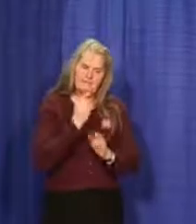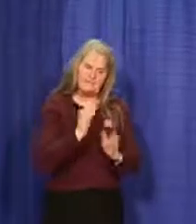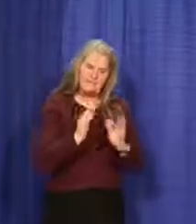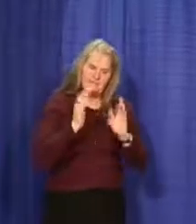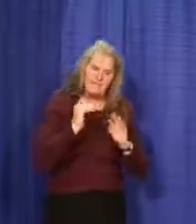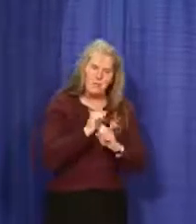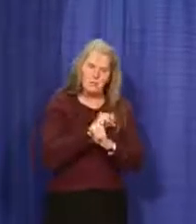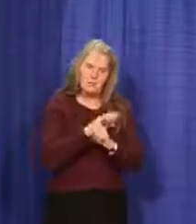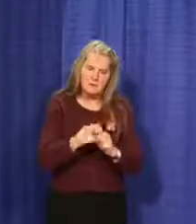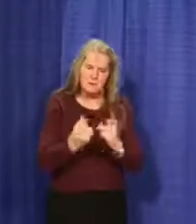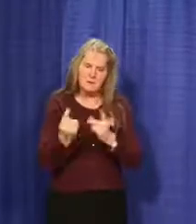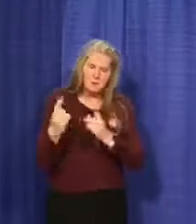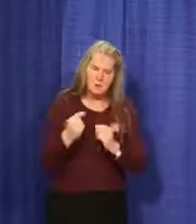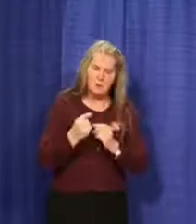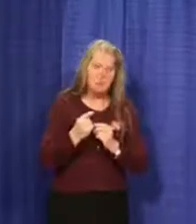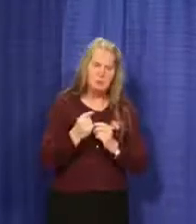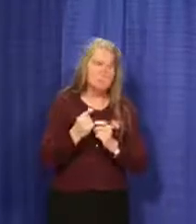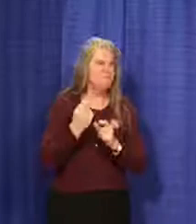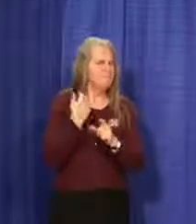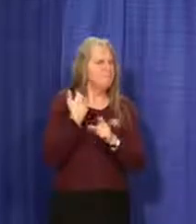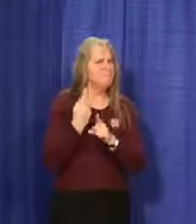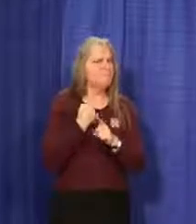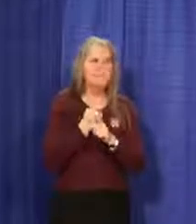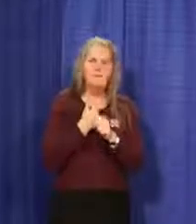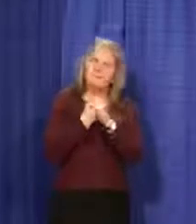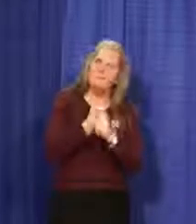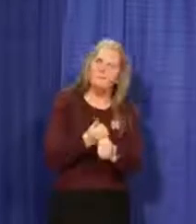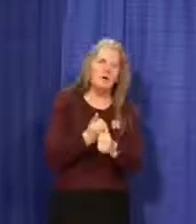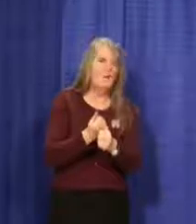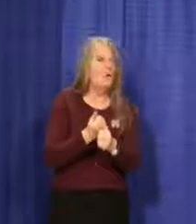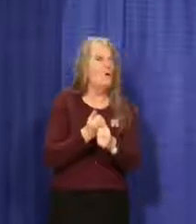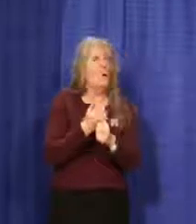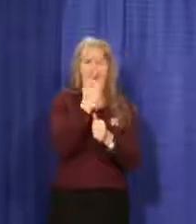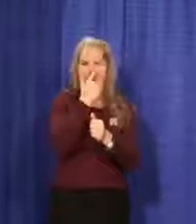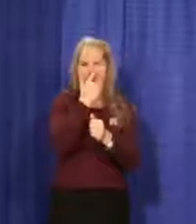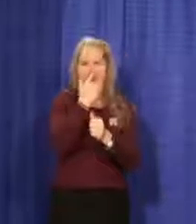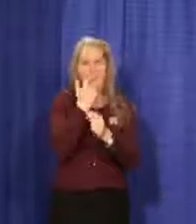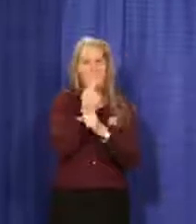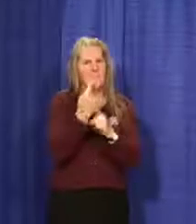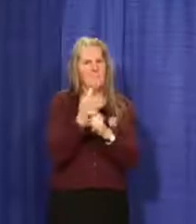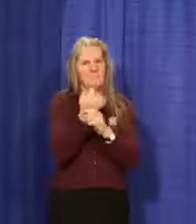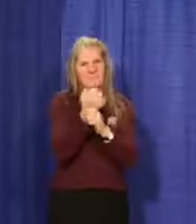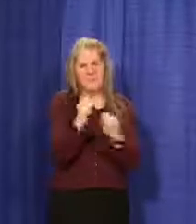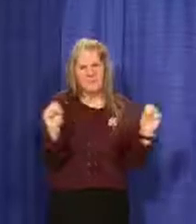maintained our public health measures. Part of these measures involve self isolating and getting